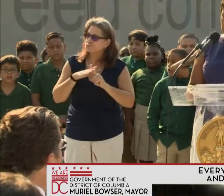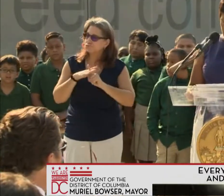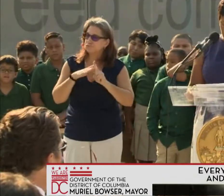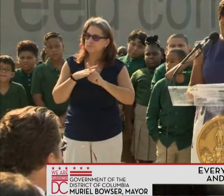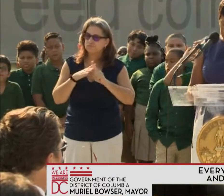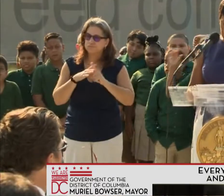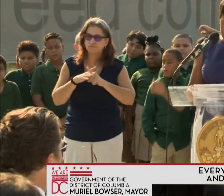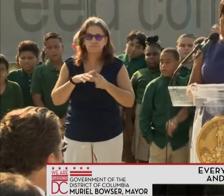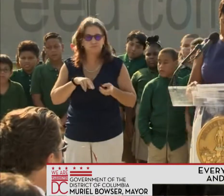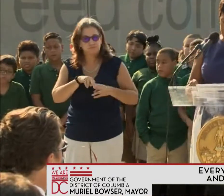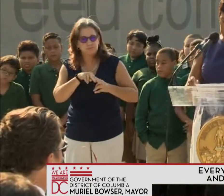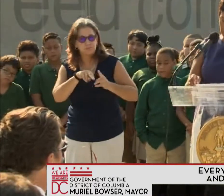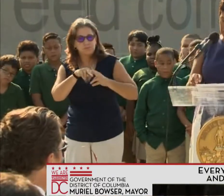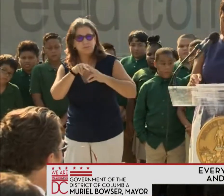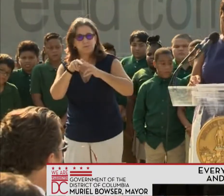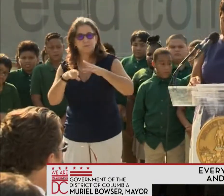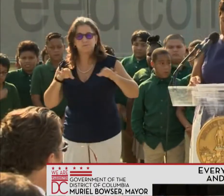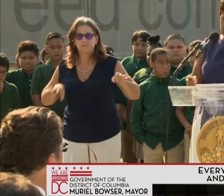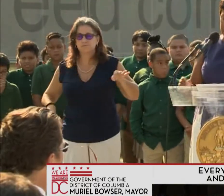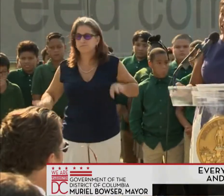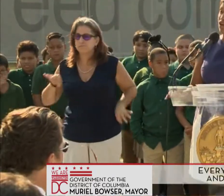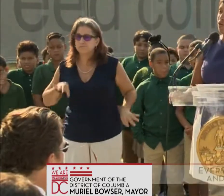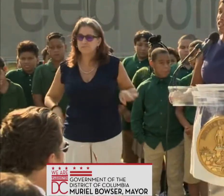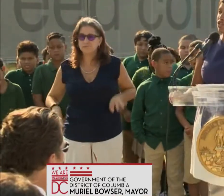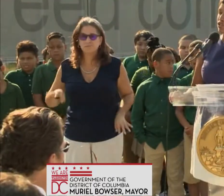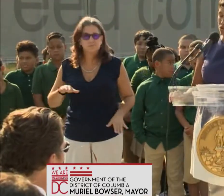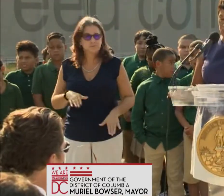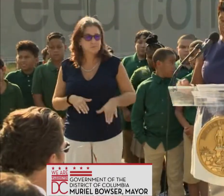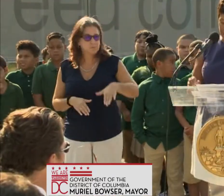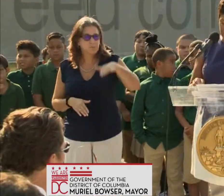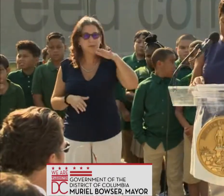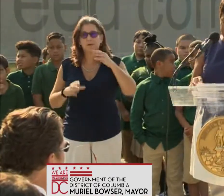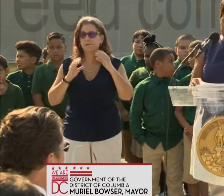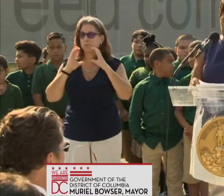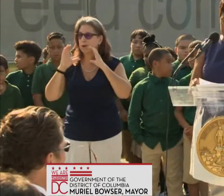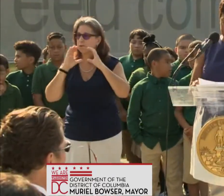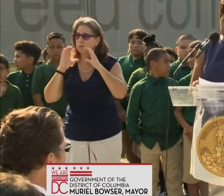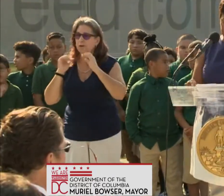all communicate to students and families that going to school every single day is